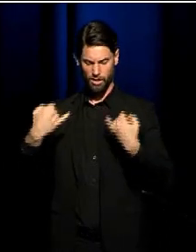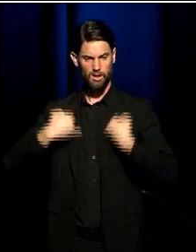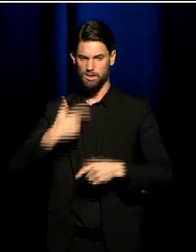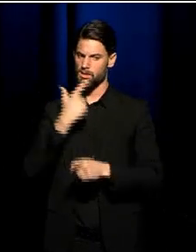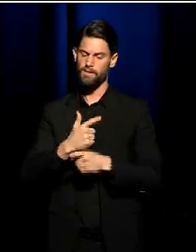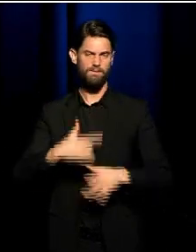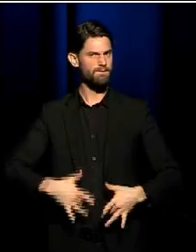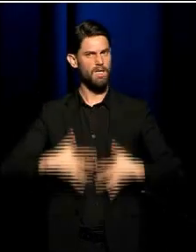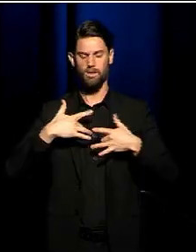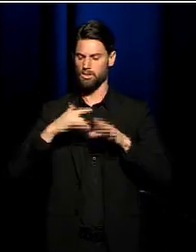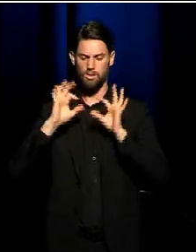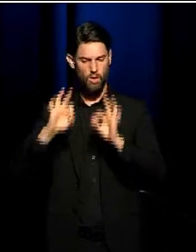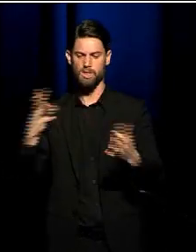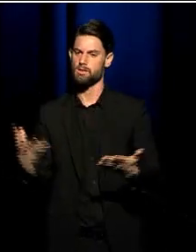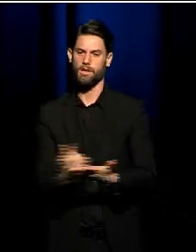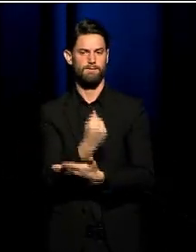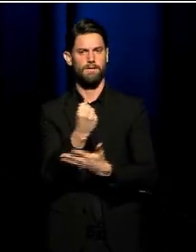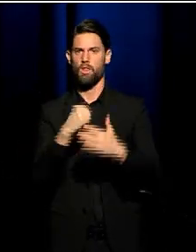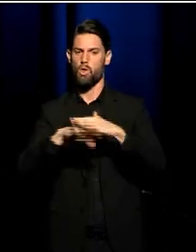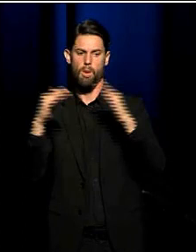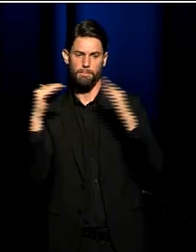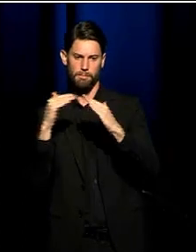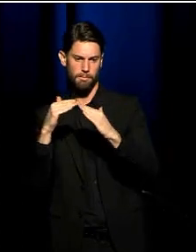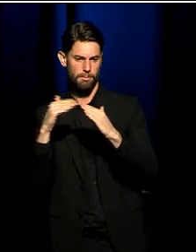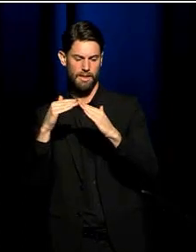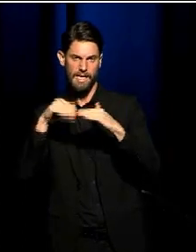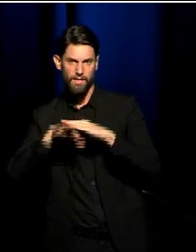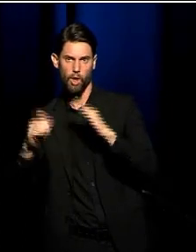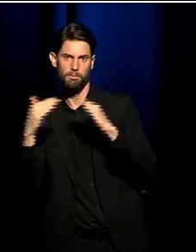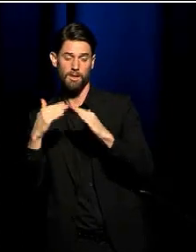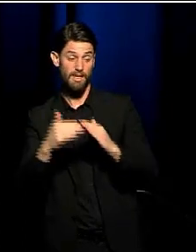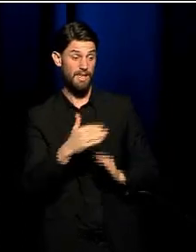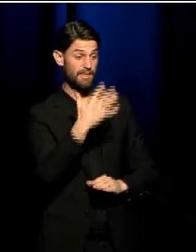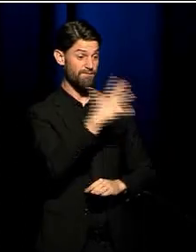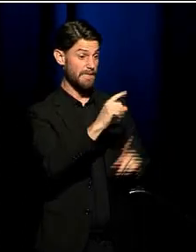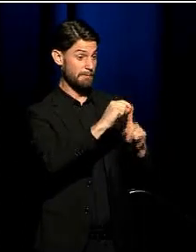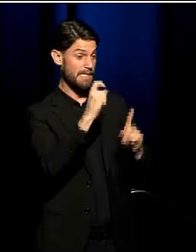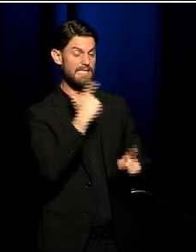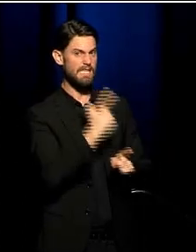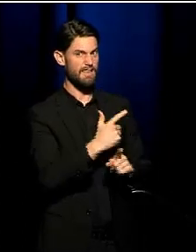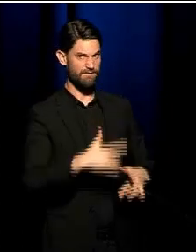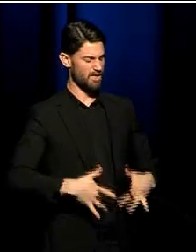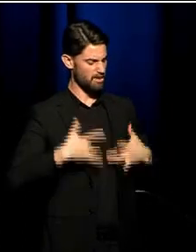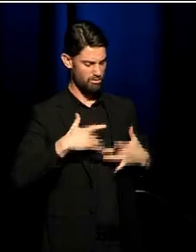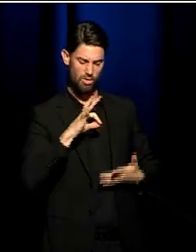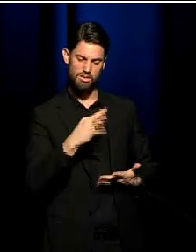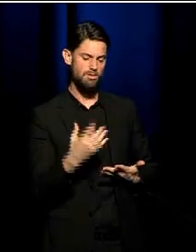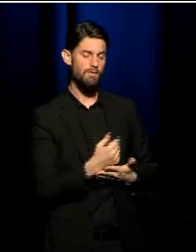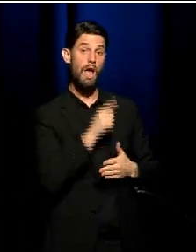after dark over 50 percent felt unsafe walking in their local area alone after